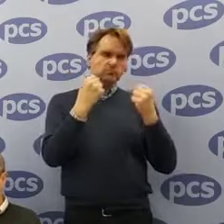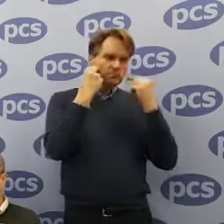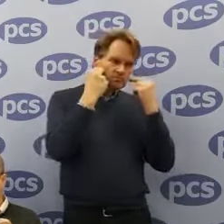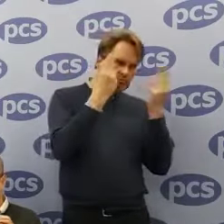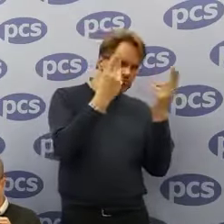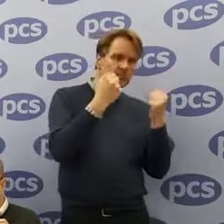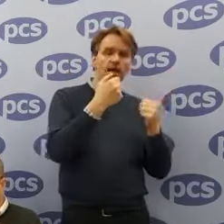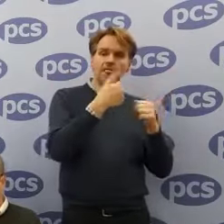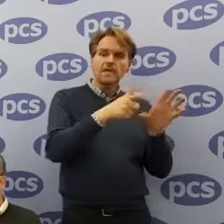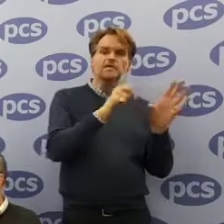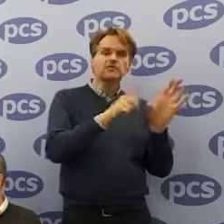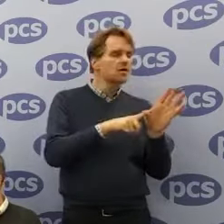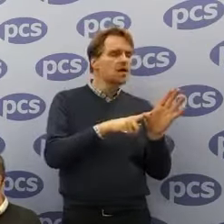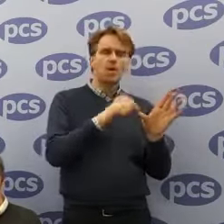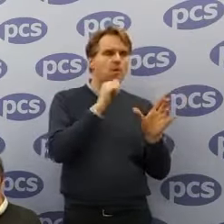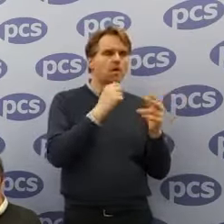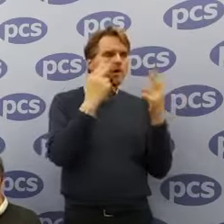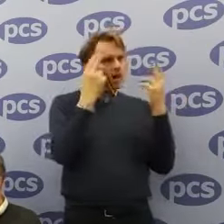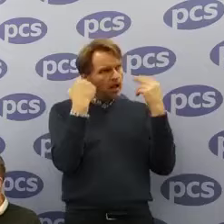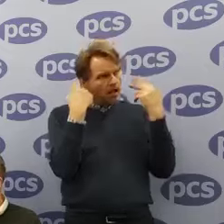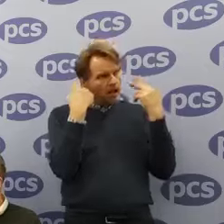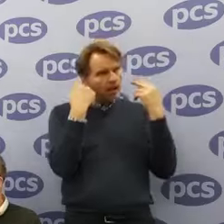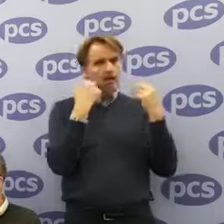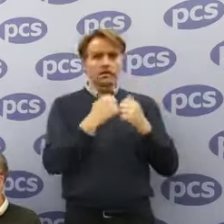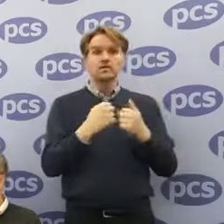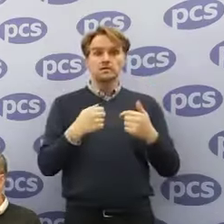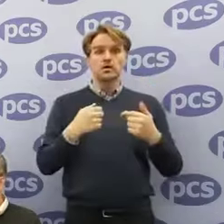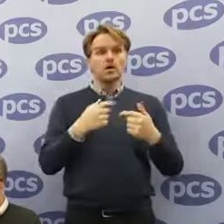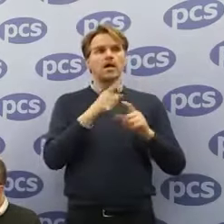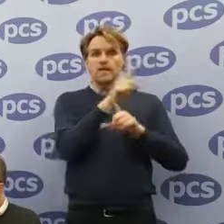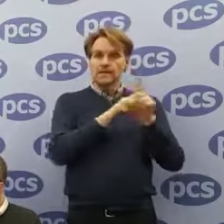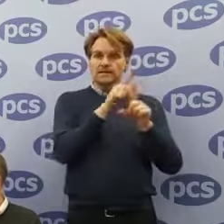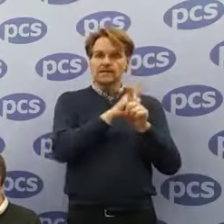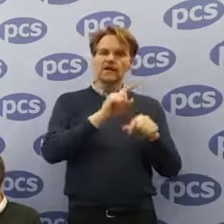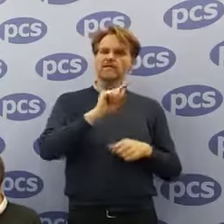we will report back on that meeting to members and to a special meeting of the